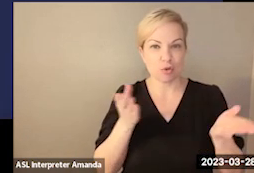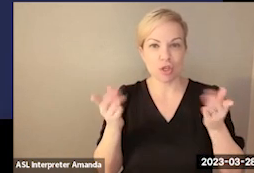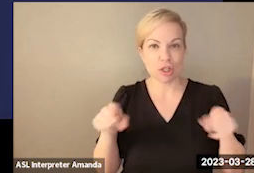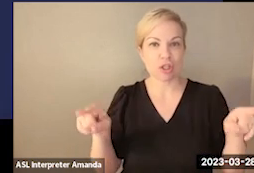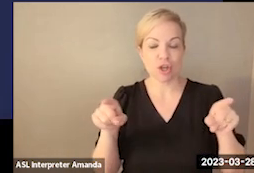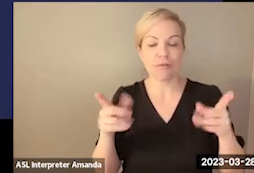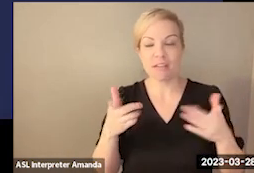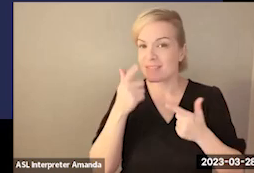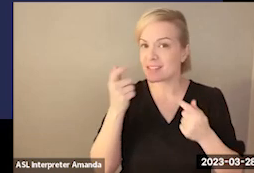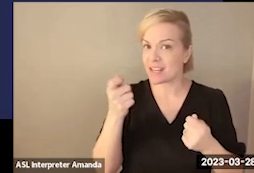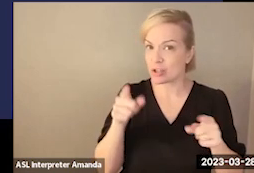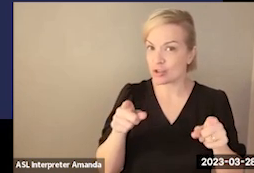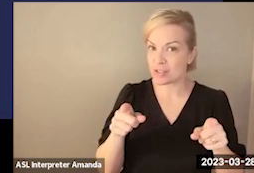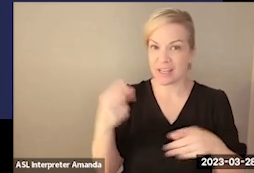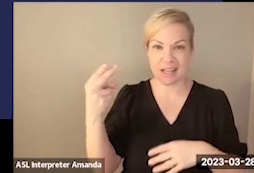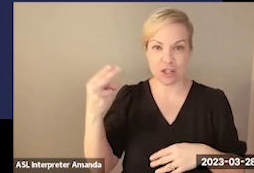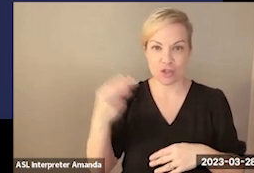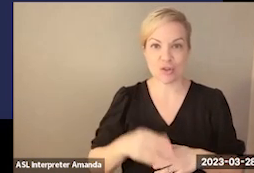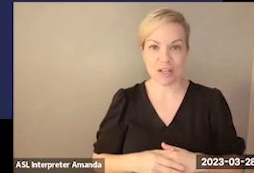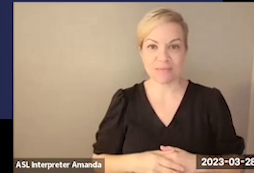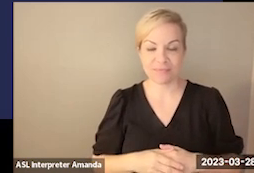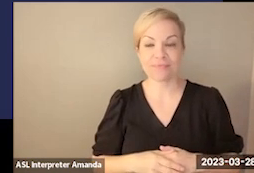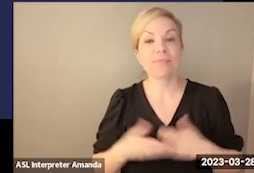Debbie Stine, Science & Technology Policy Academy: interesting history. Debbie Stine, Science & Technology Policy Academy: So